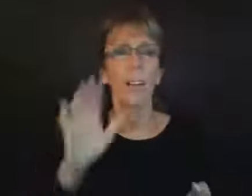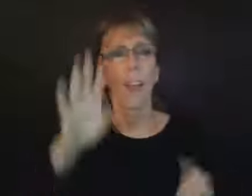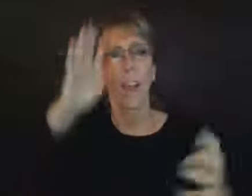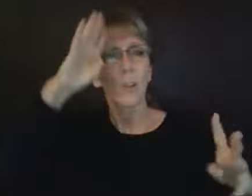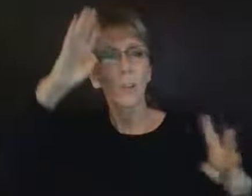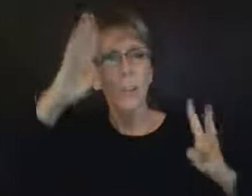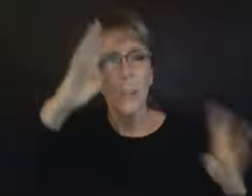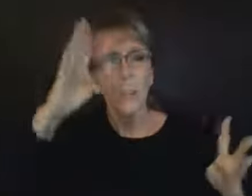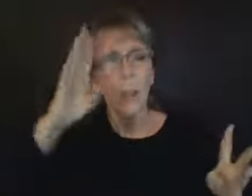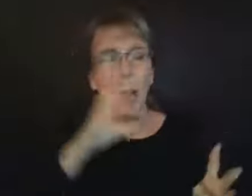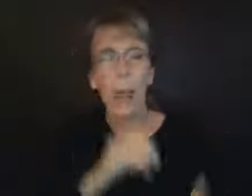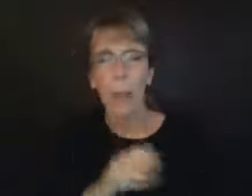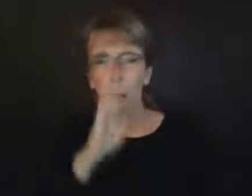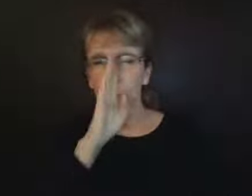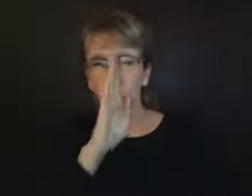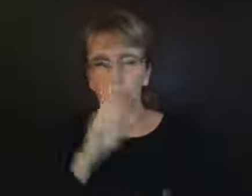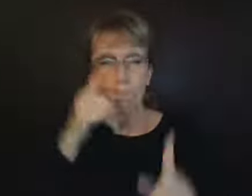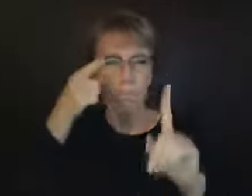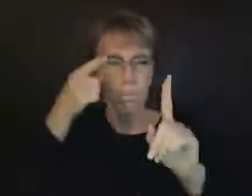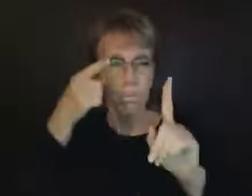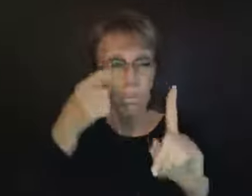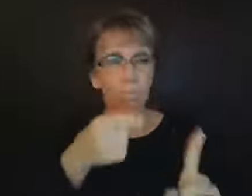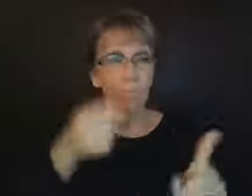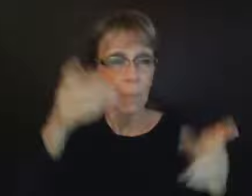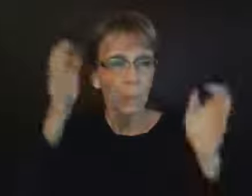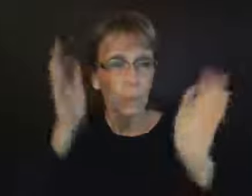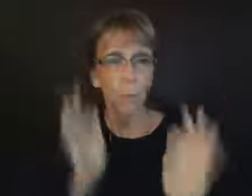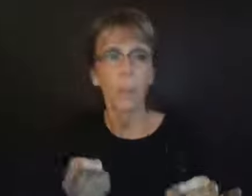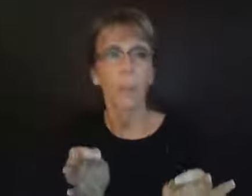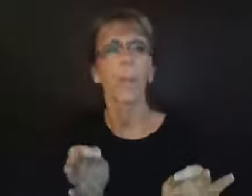their creativity and determination.